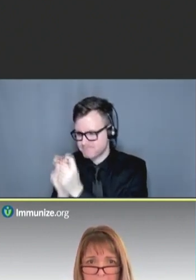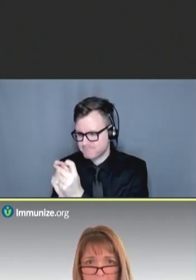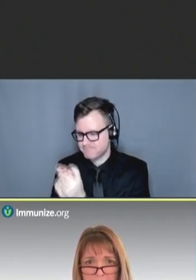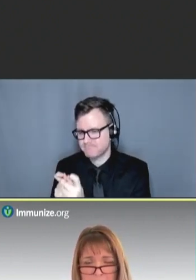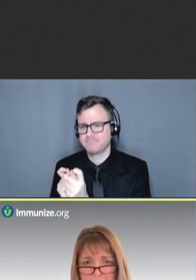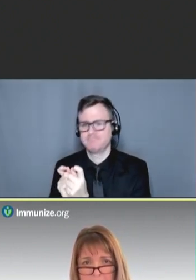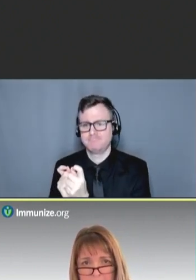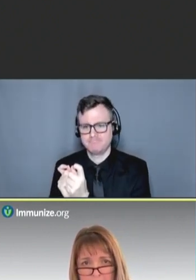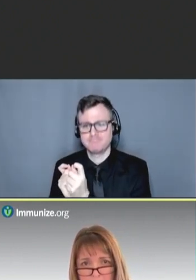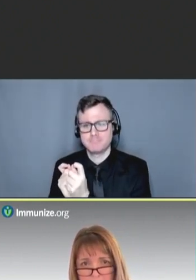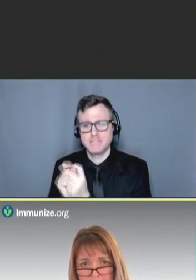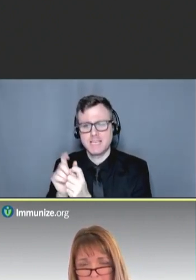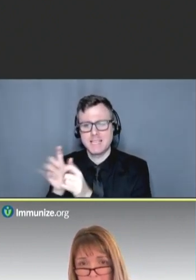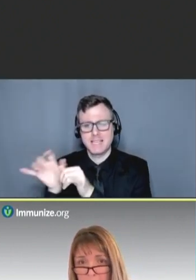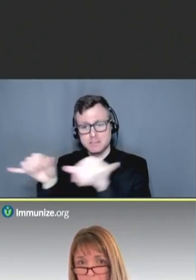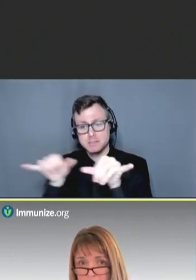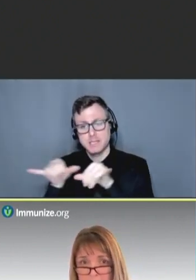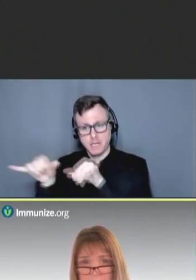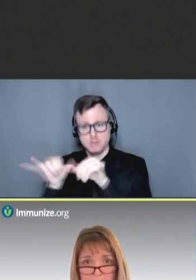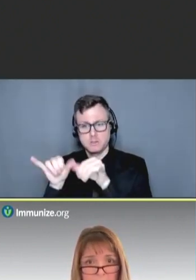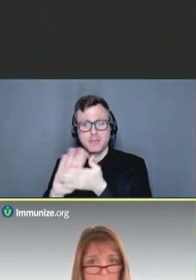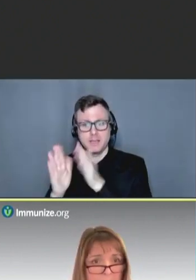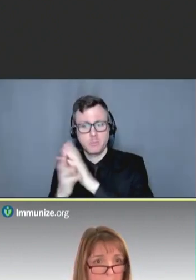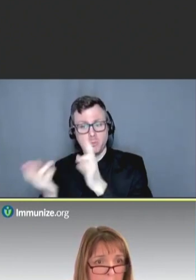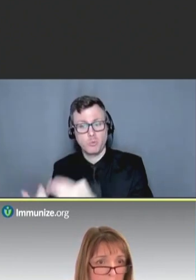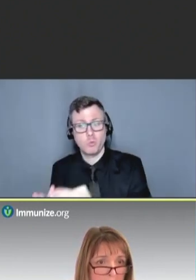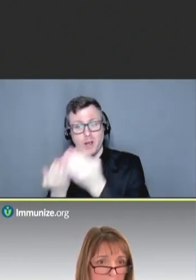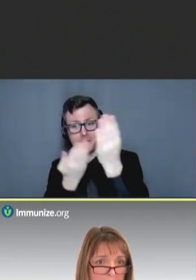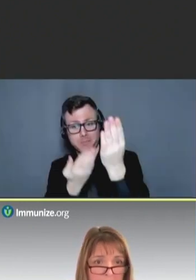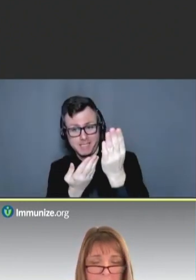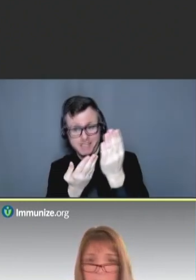and ultimately, those standards became a recommendation from NVAC.